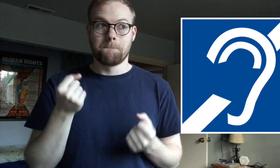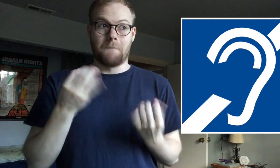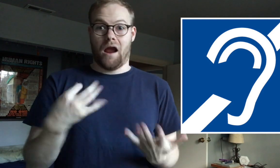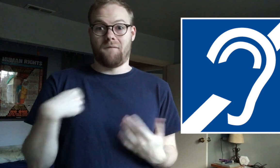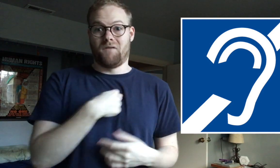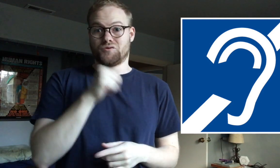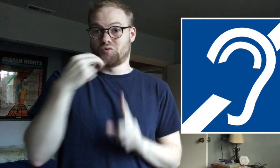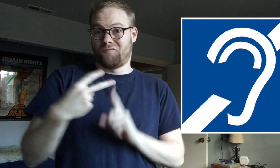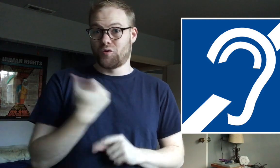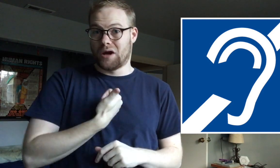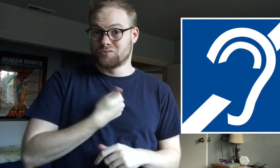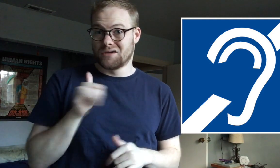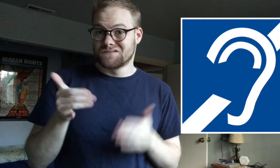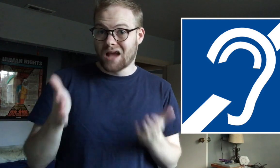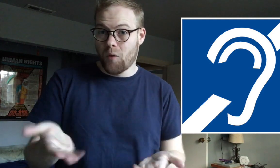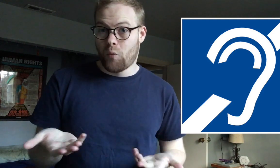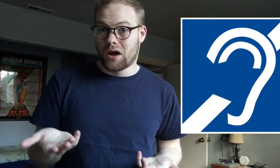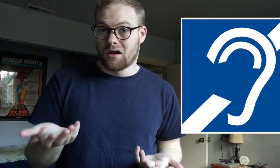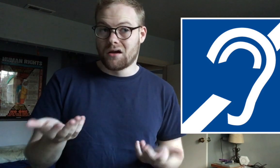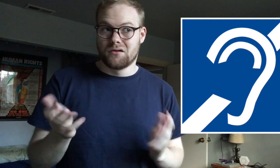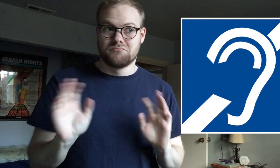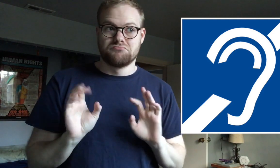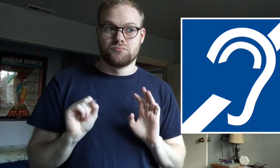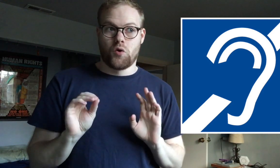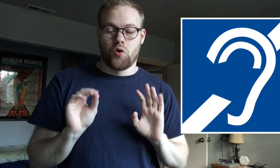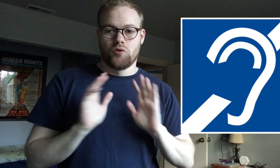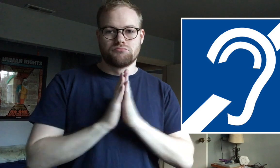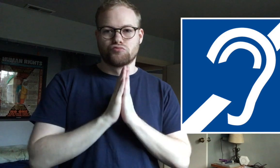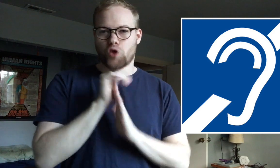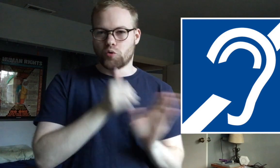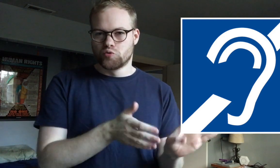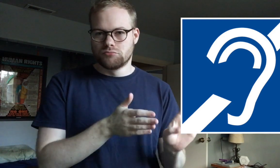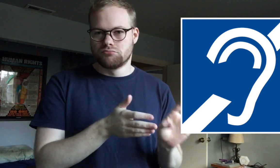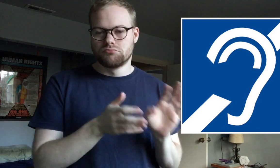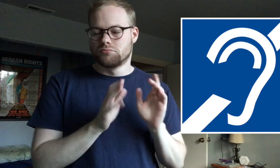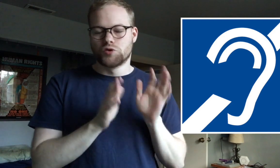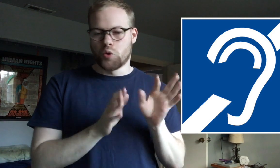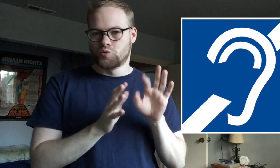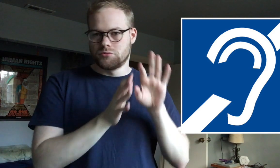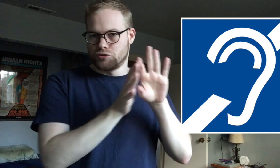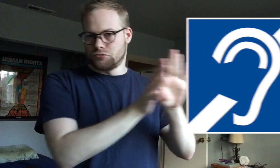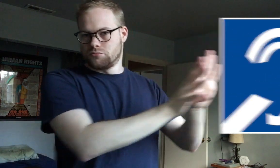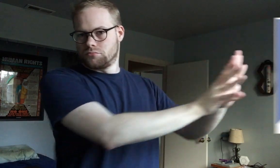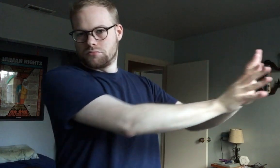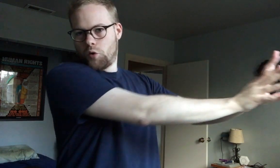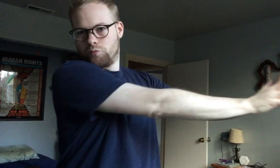Many of us don’t view ourselves that way. So… Don’t. Don’t. Just…no.